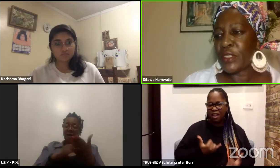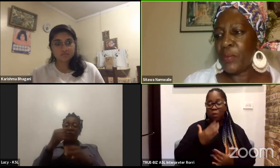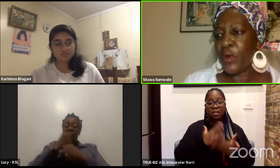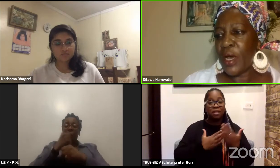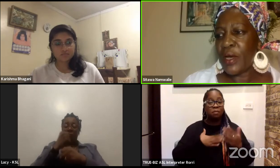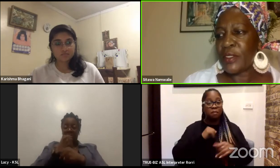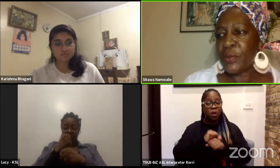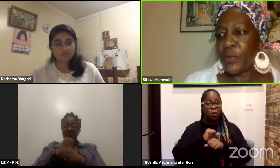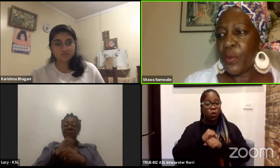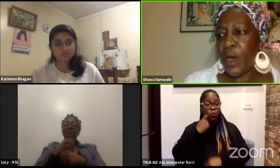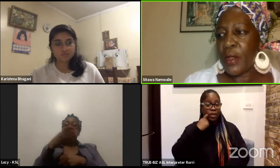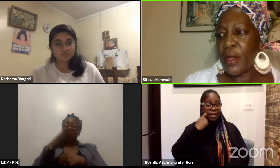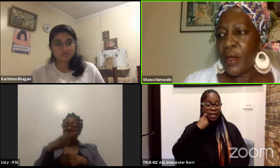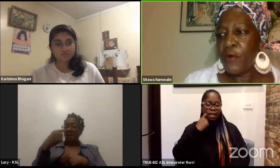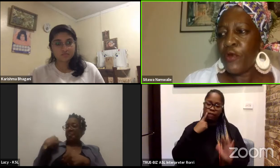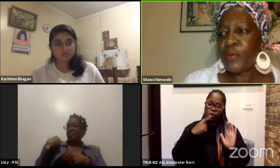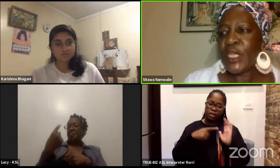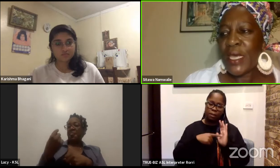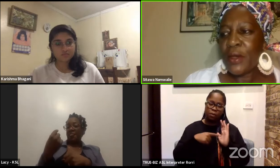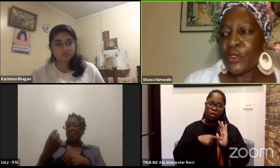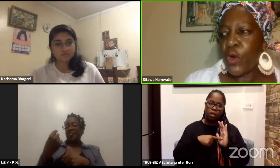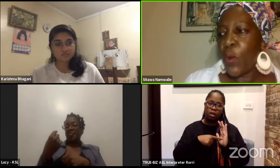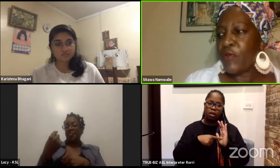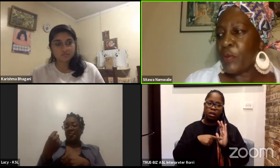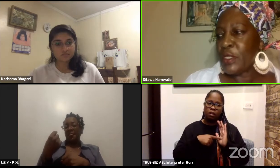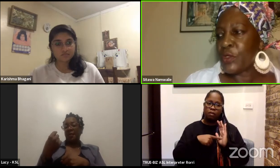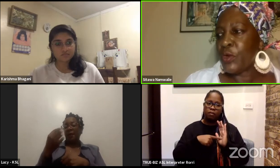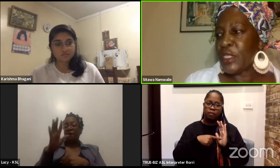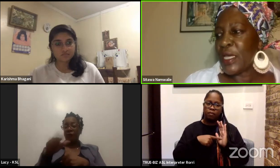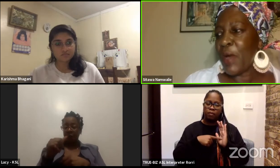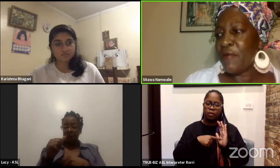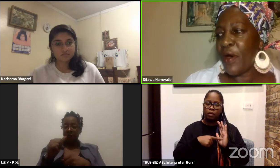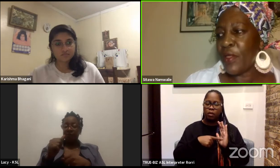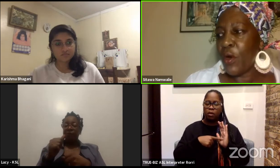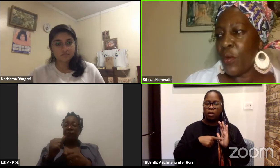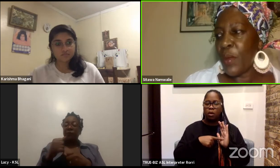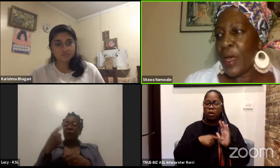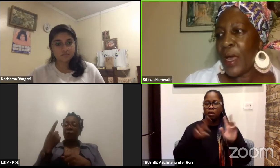for example, one of the piece is called "Taking My Father Home".